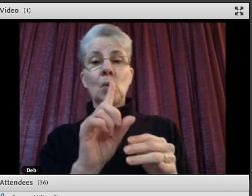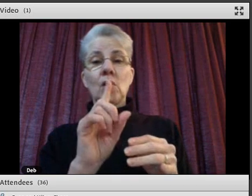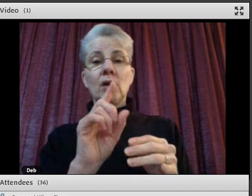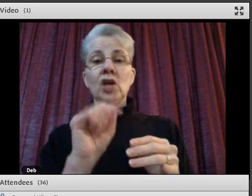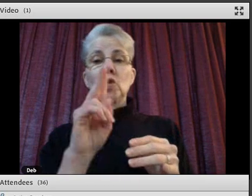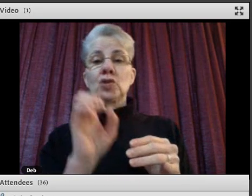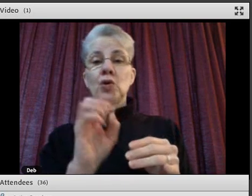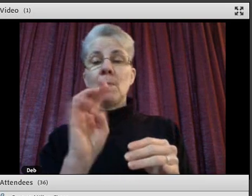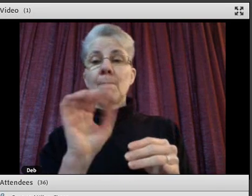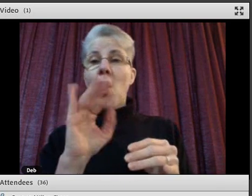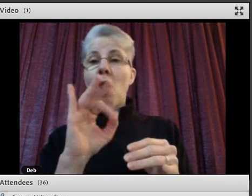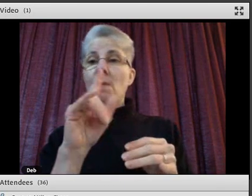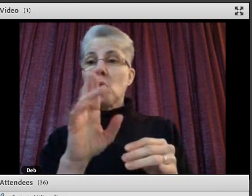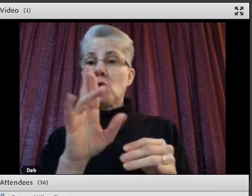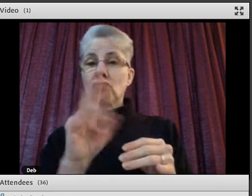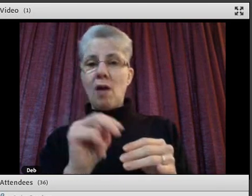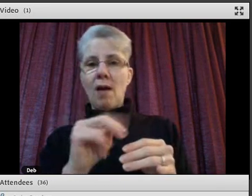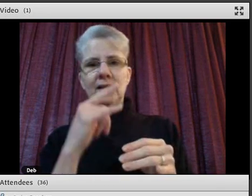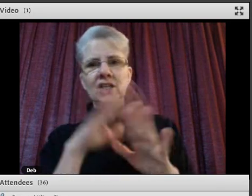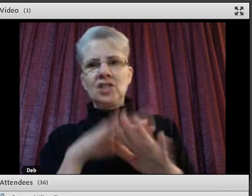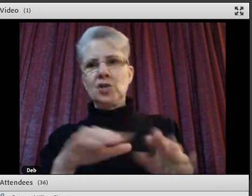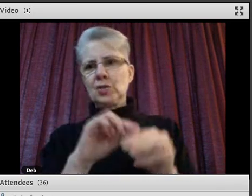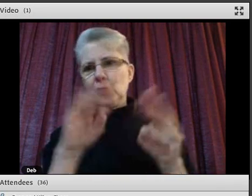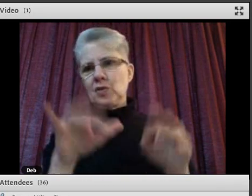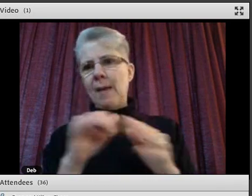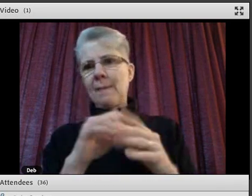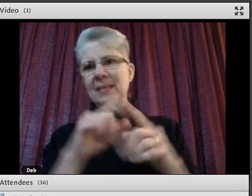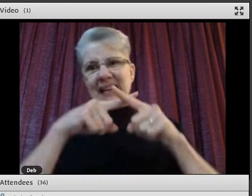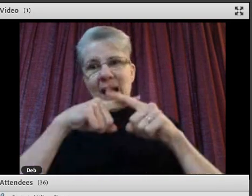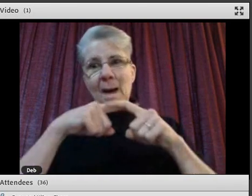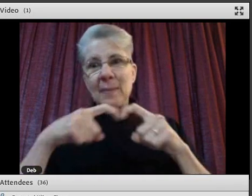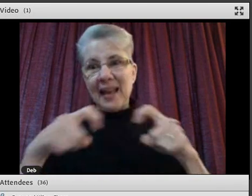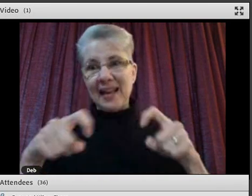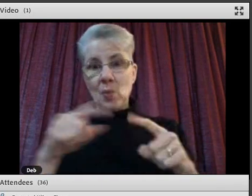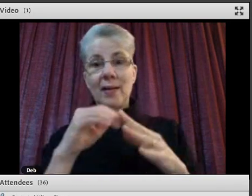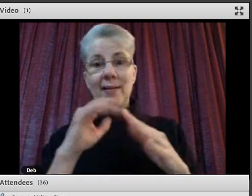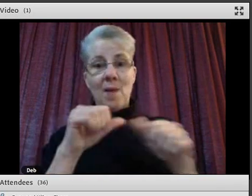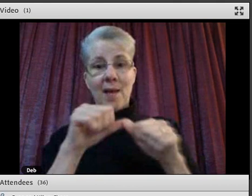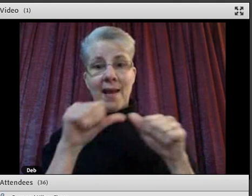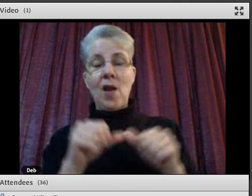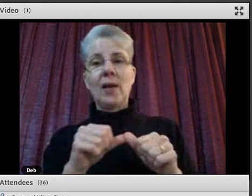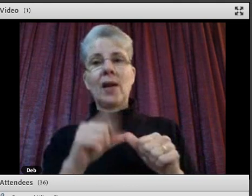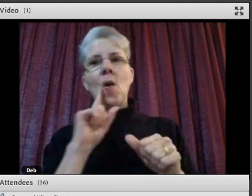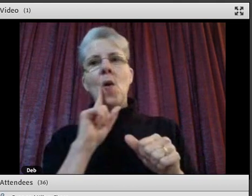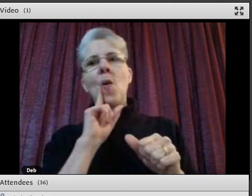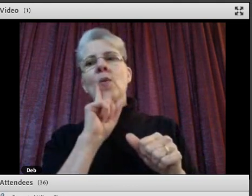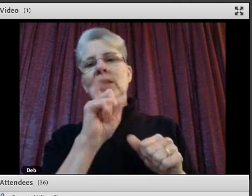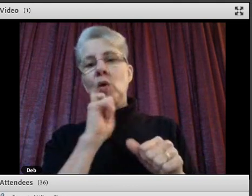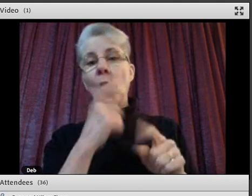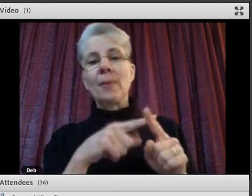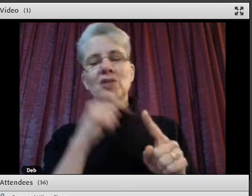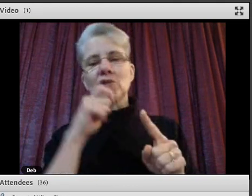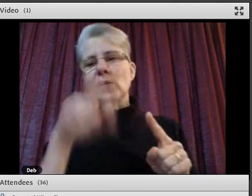marble run, the children's museum has a very complex one in our area. It's very, very cool.